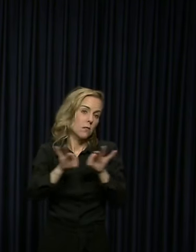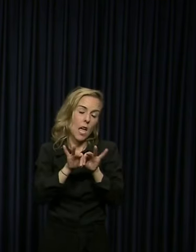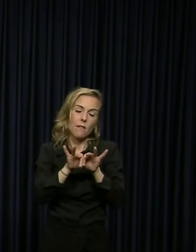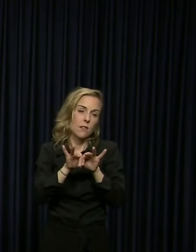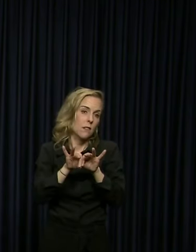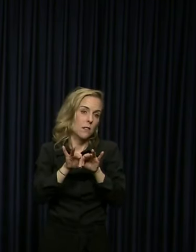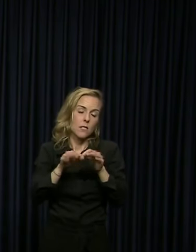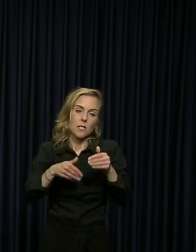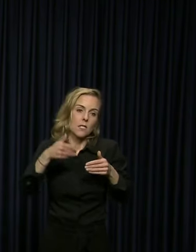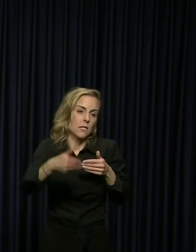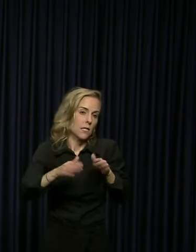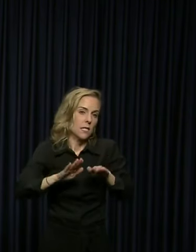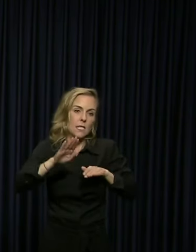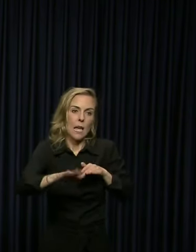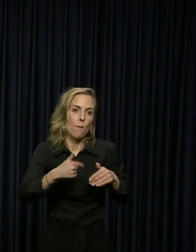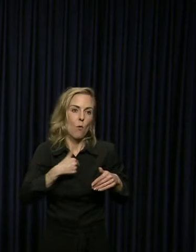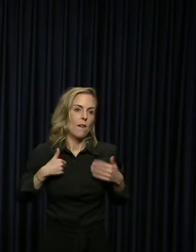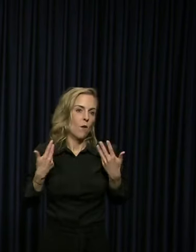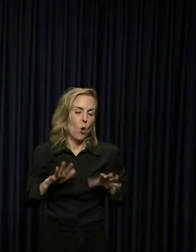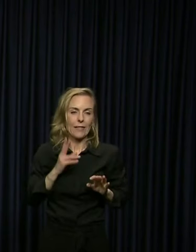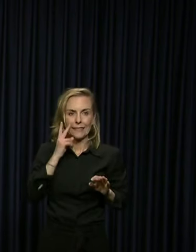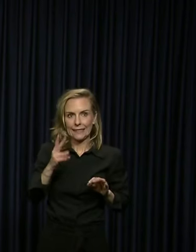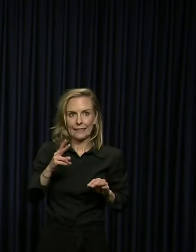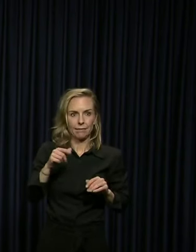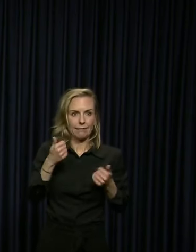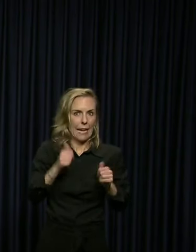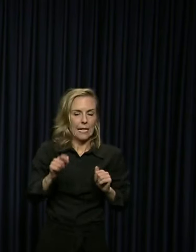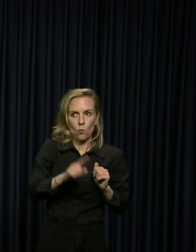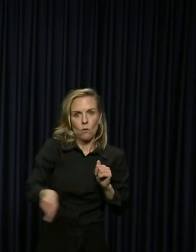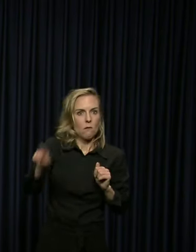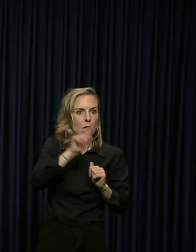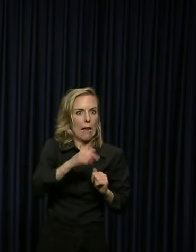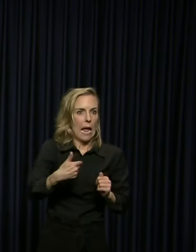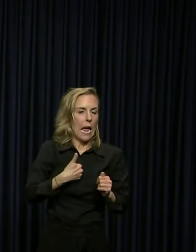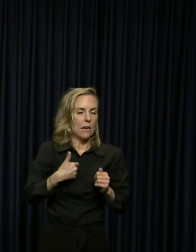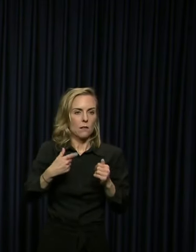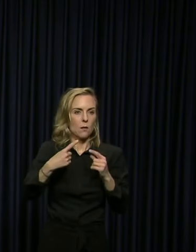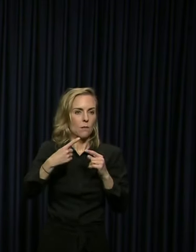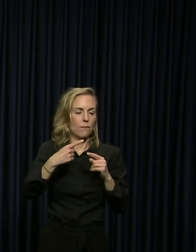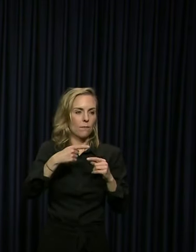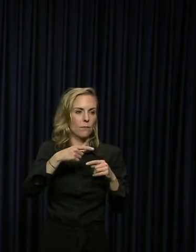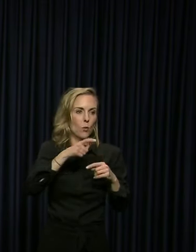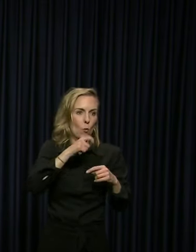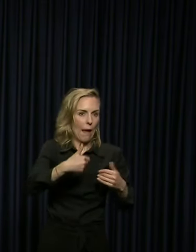STOCKPILE? I AM STILL HAVING TROUBLE GETTING THAT PERCENTAGE NUMBER BECAUSE WHEN THE STRATEGIC